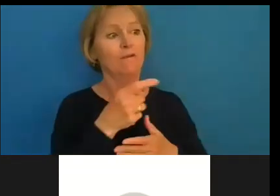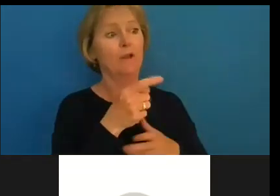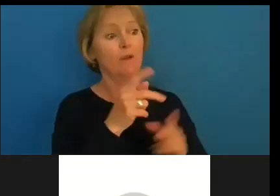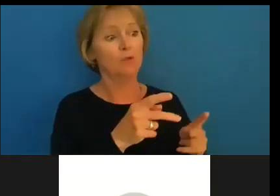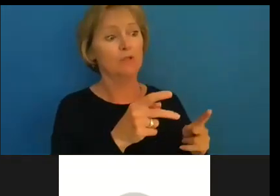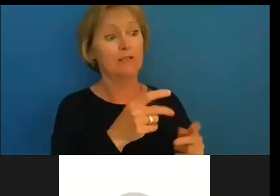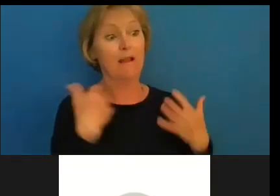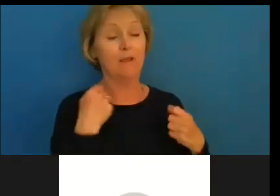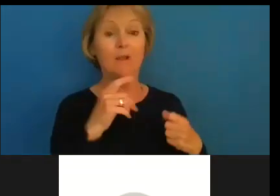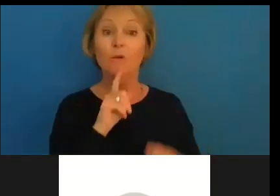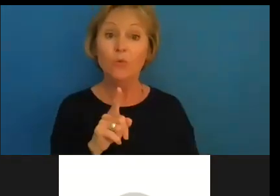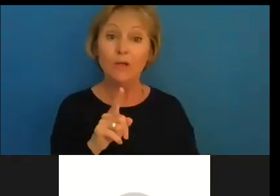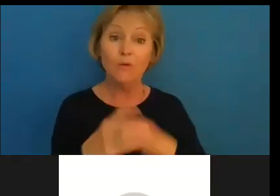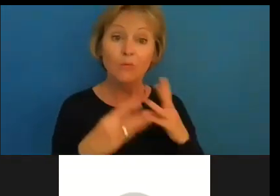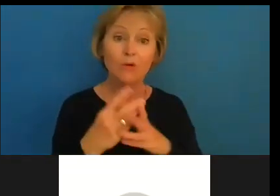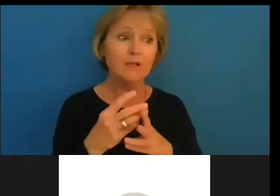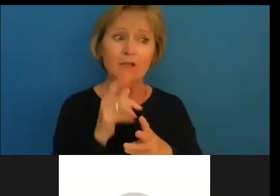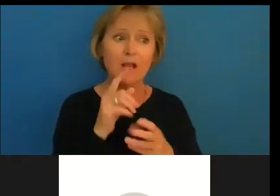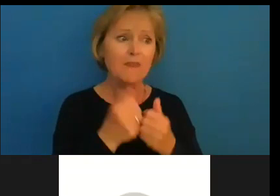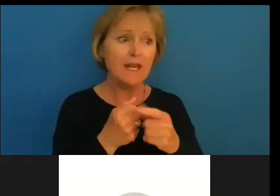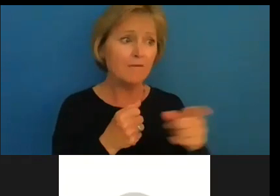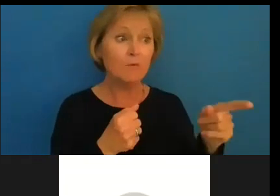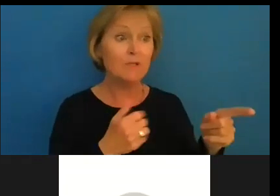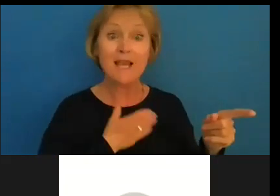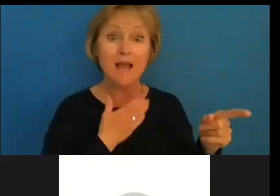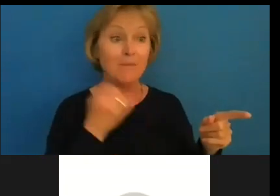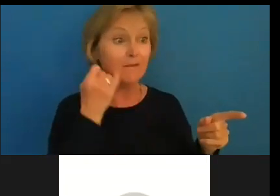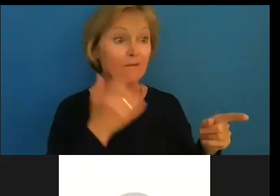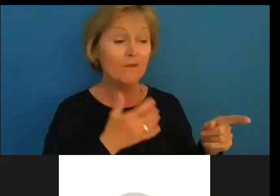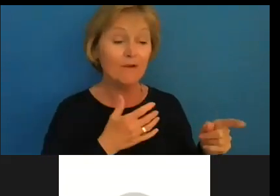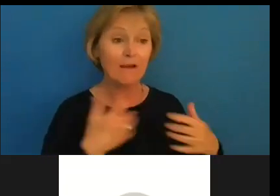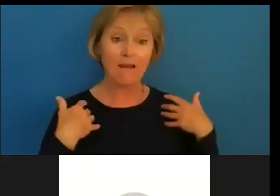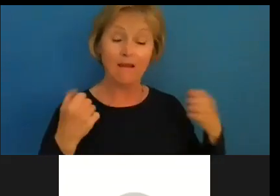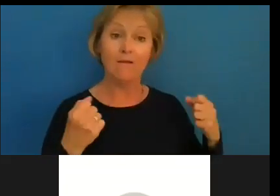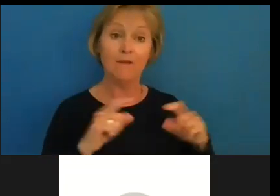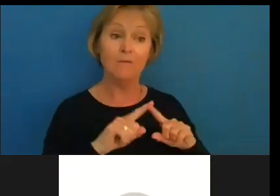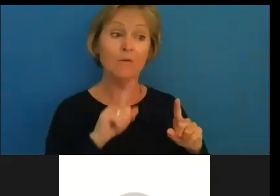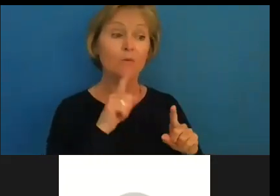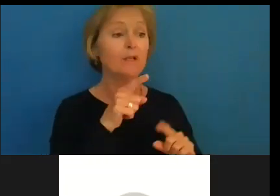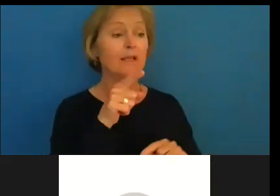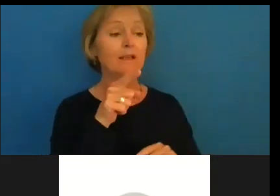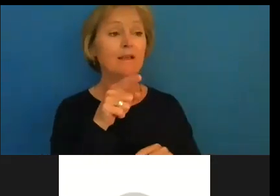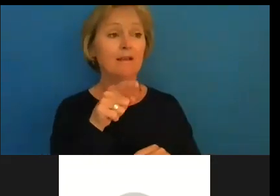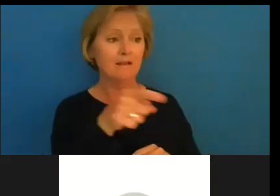But in reality, it's not that everyone is happier when they're healthy, but rather that